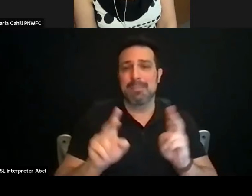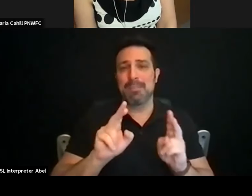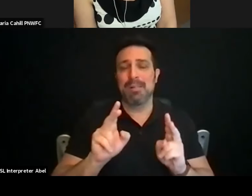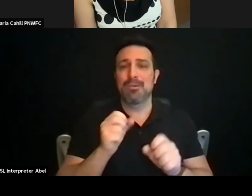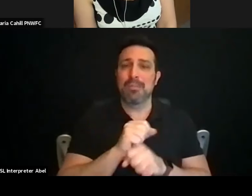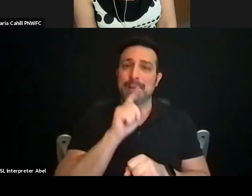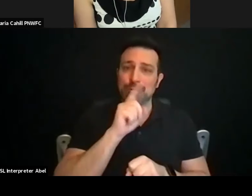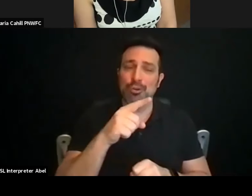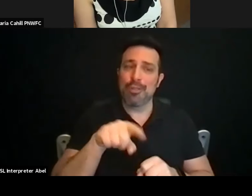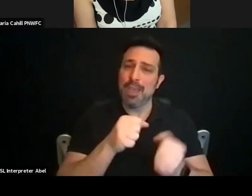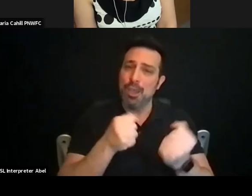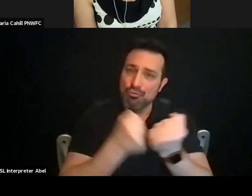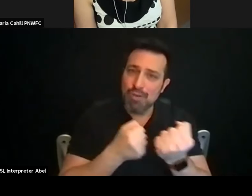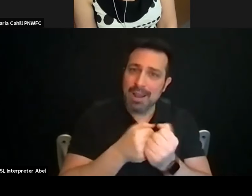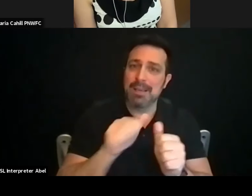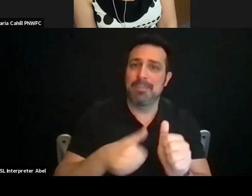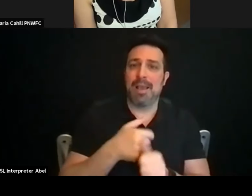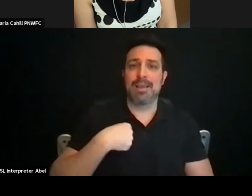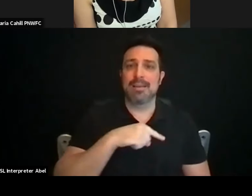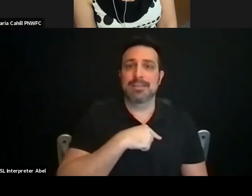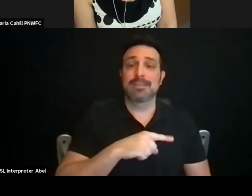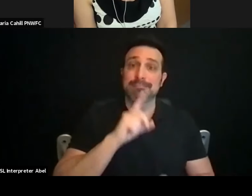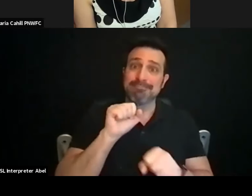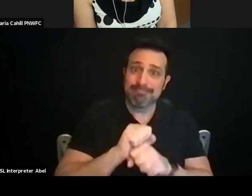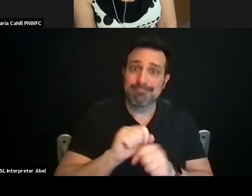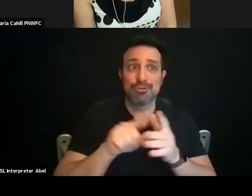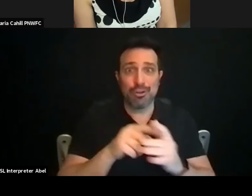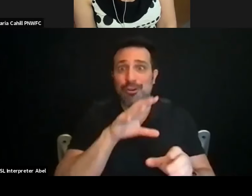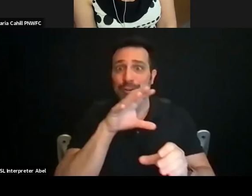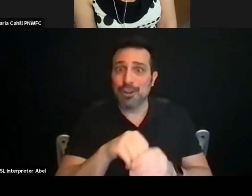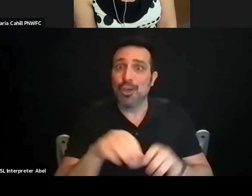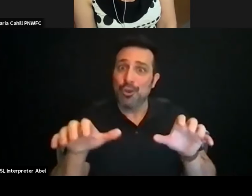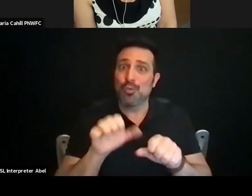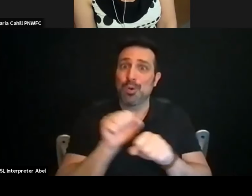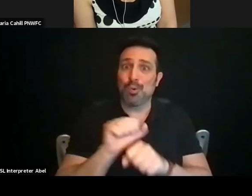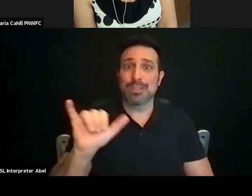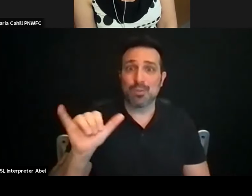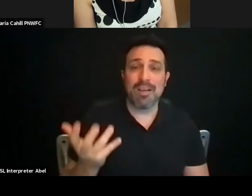a school, people going to take the steps to make the change, we're used to it. So we just need people to